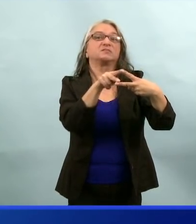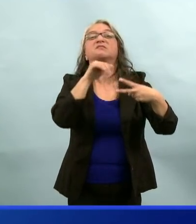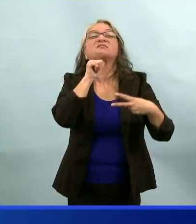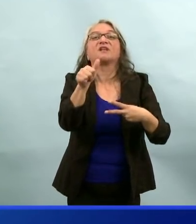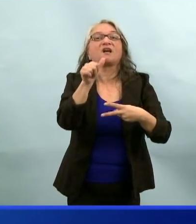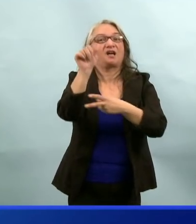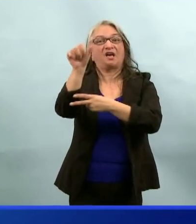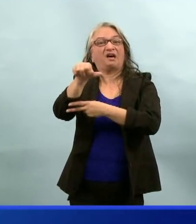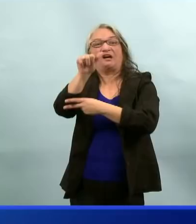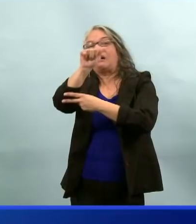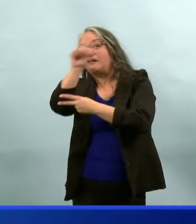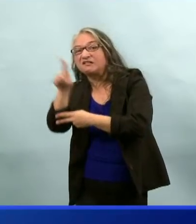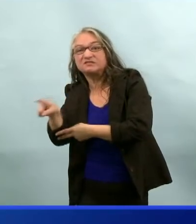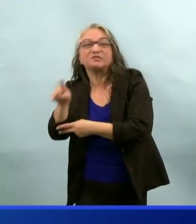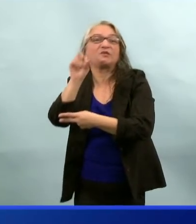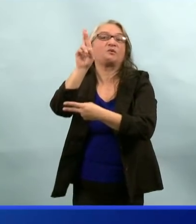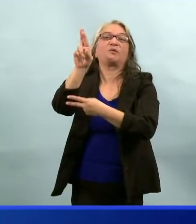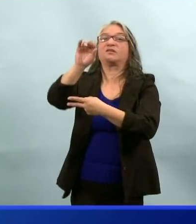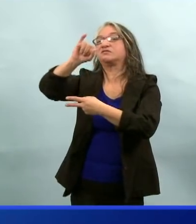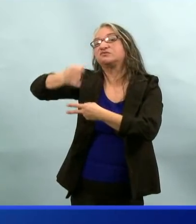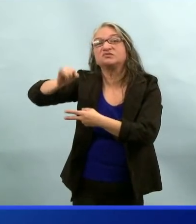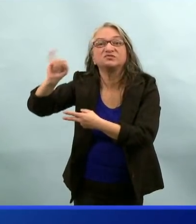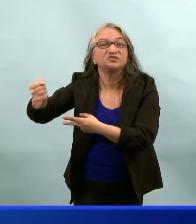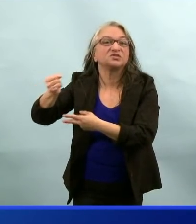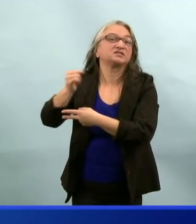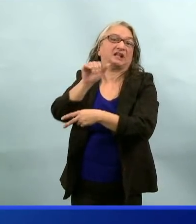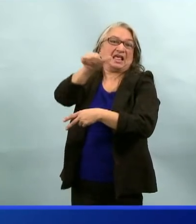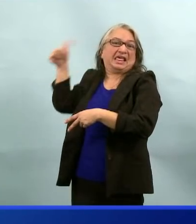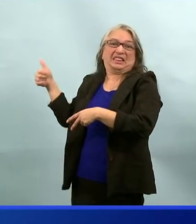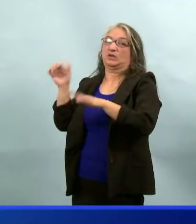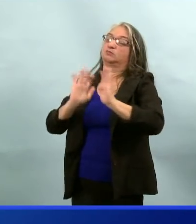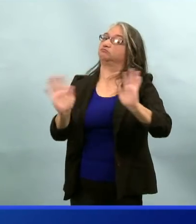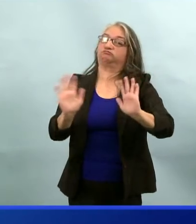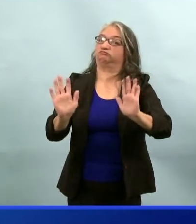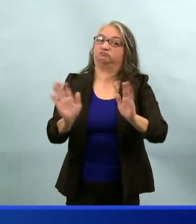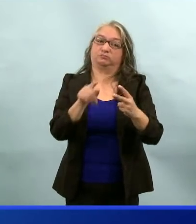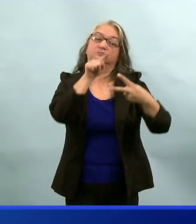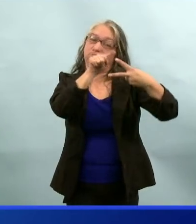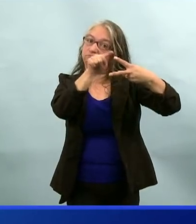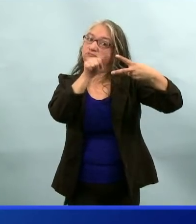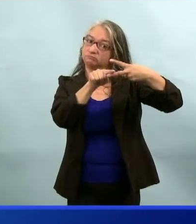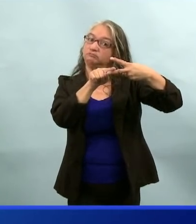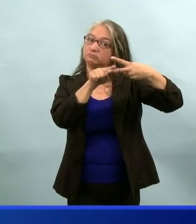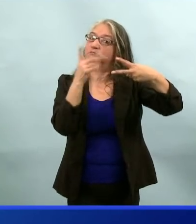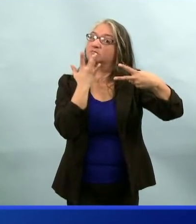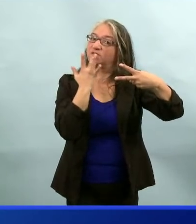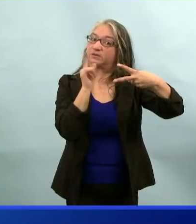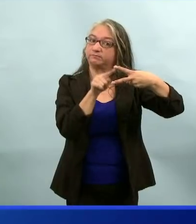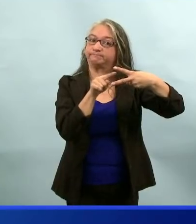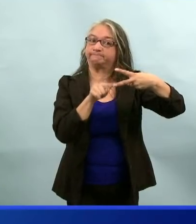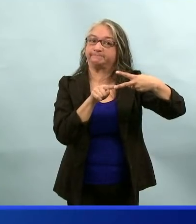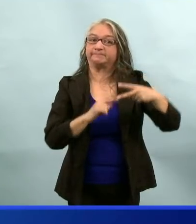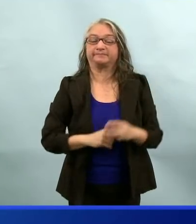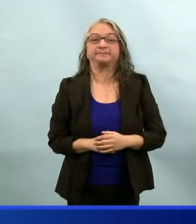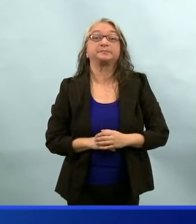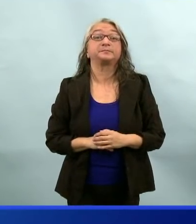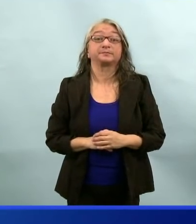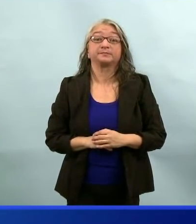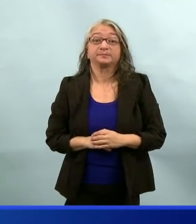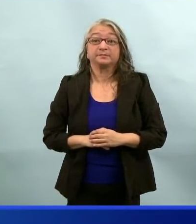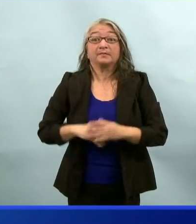jansen out of an abundance of caution and in the setting of a robust supply we are now recommending